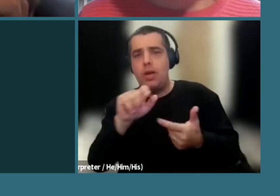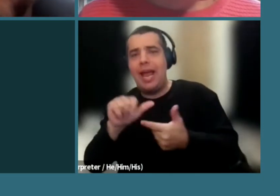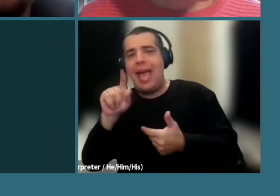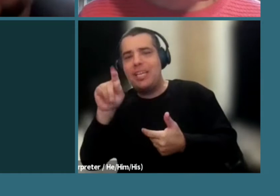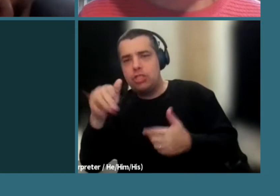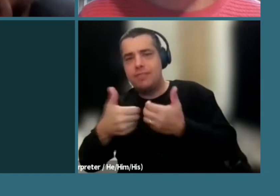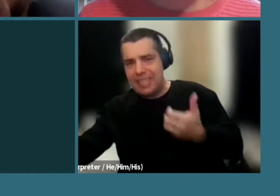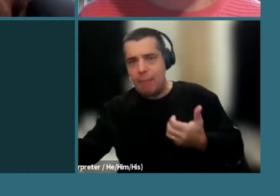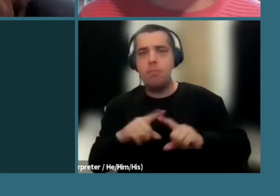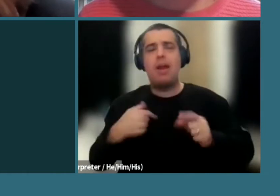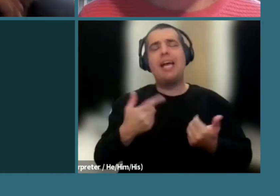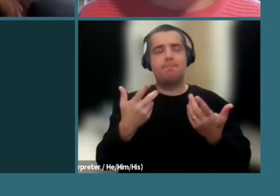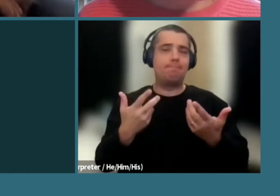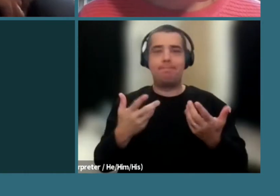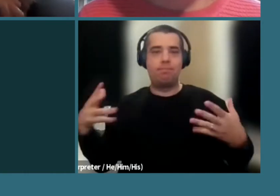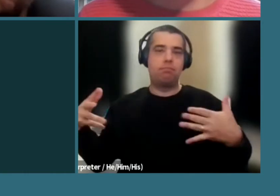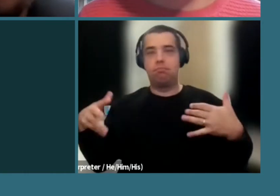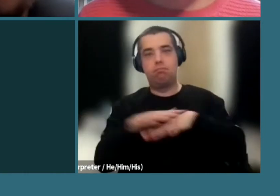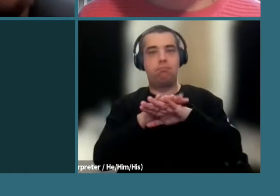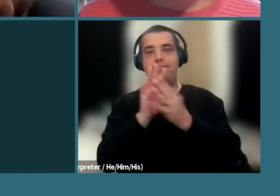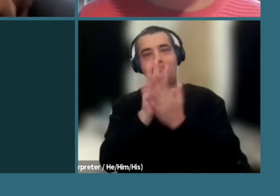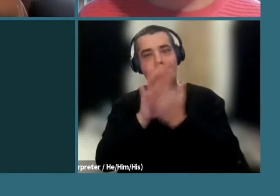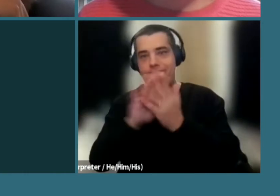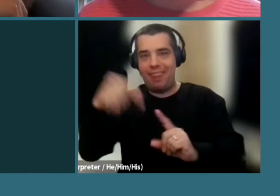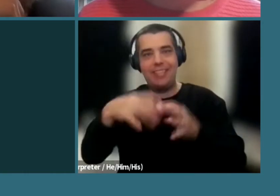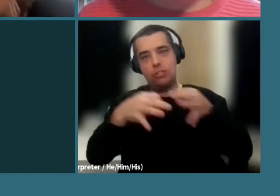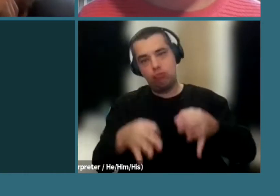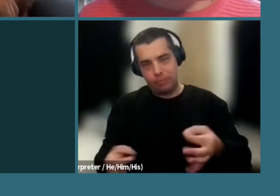but I found they just kept on the running together for this description because I